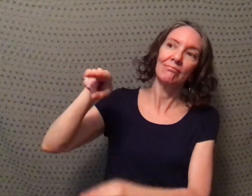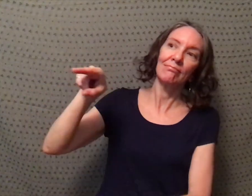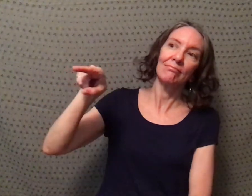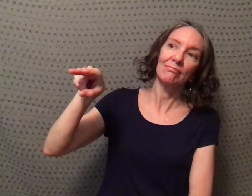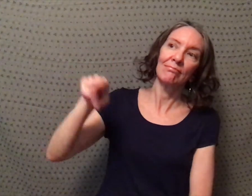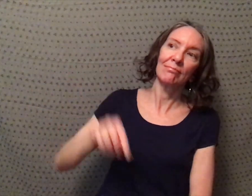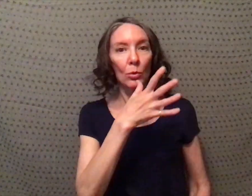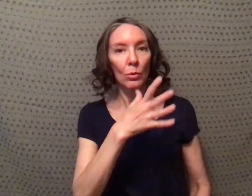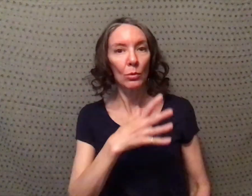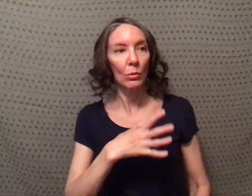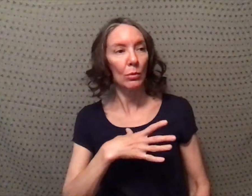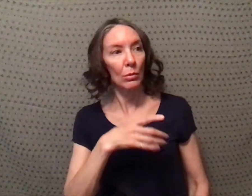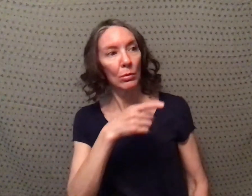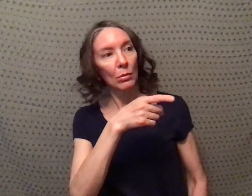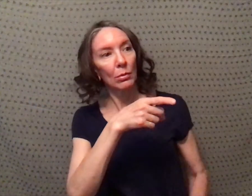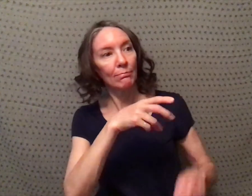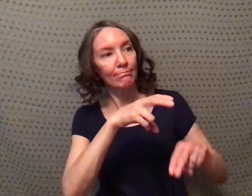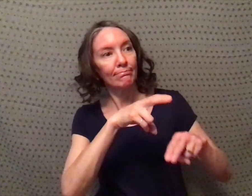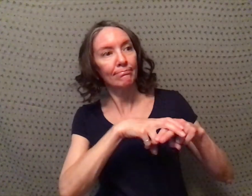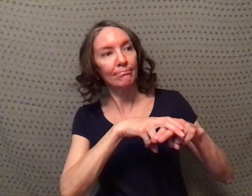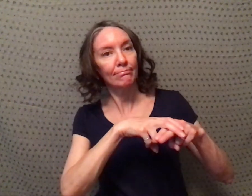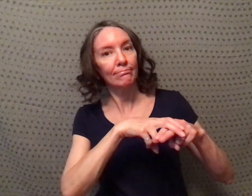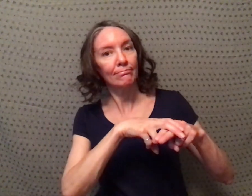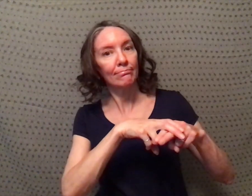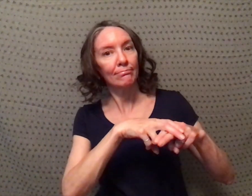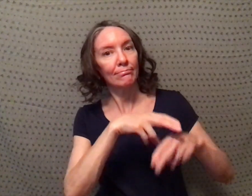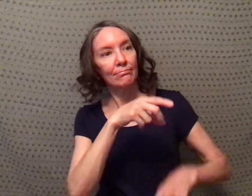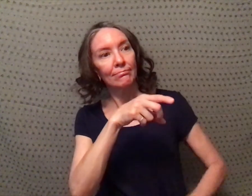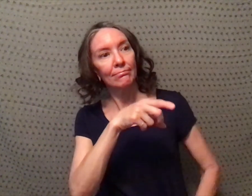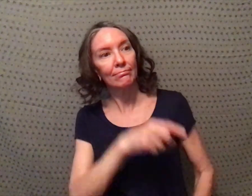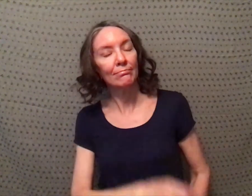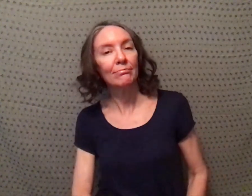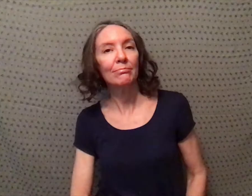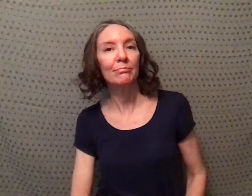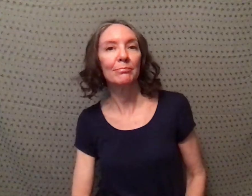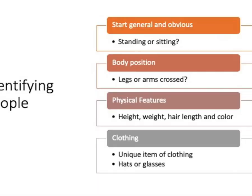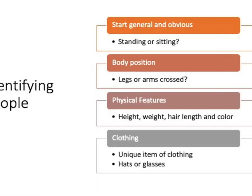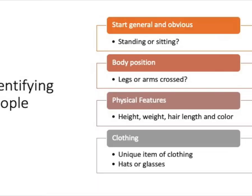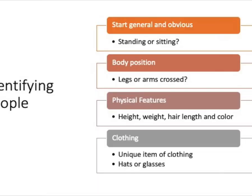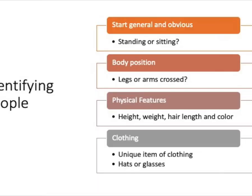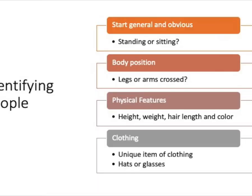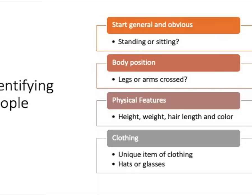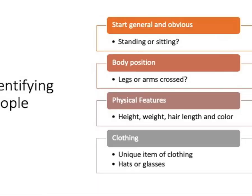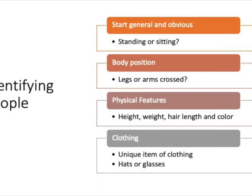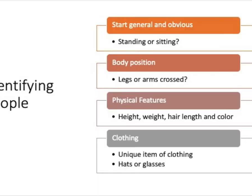notable? After you identify the person's body position or location,